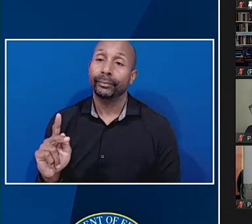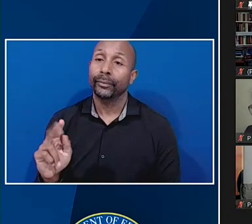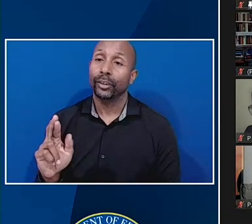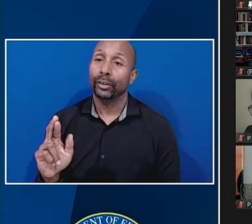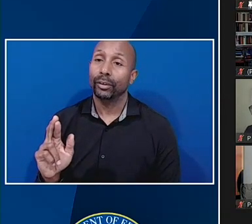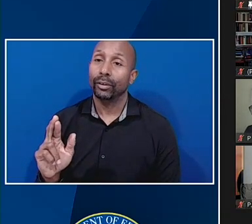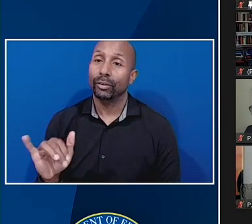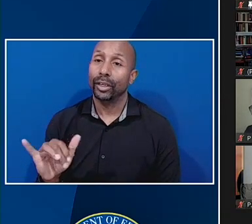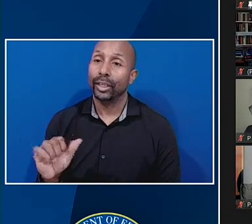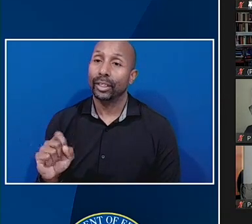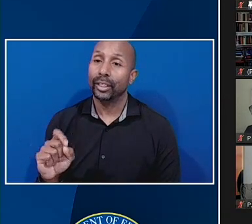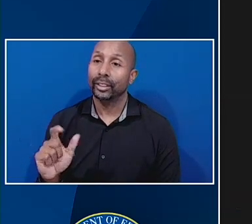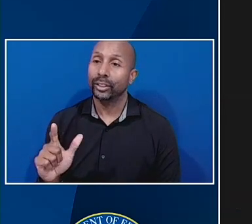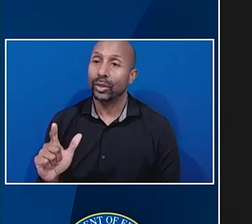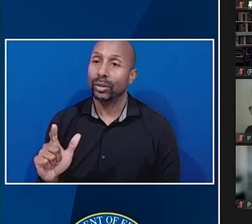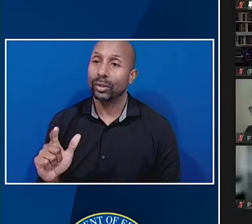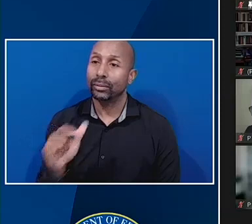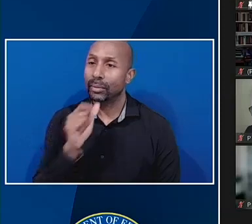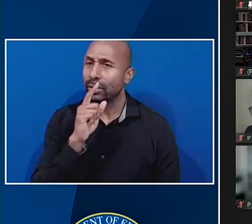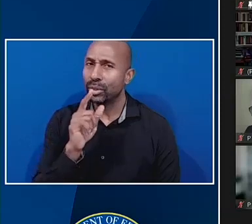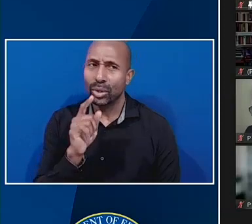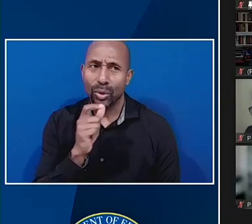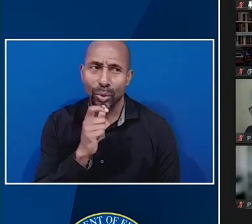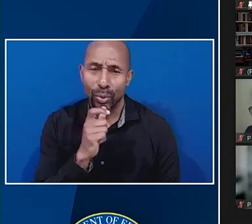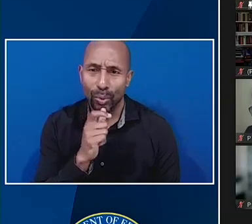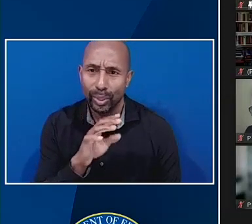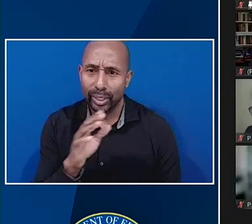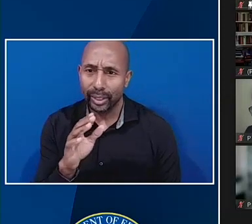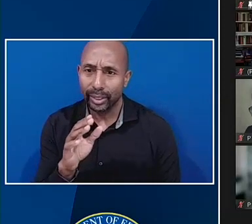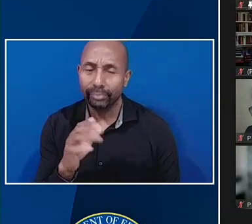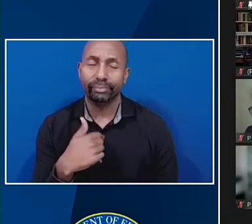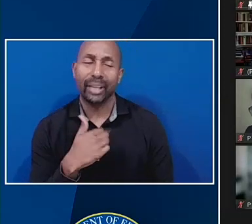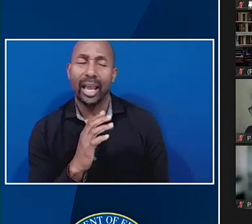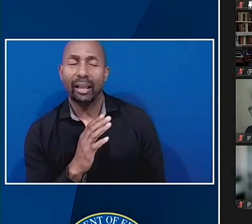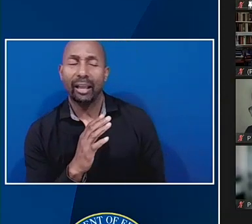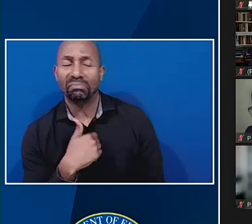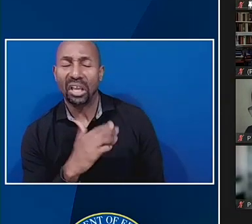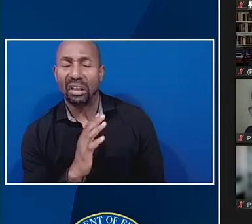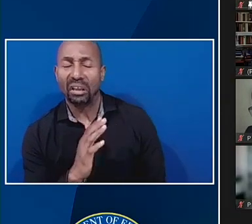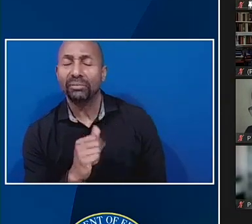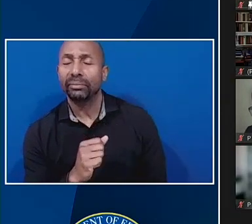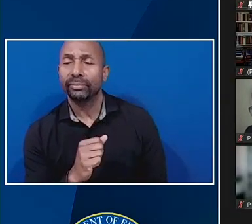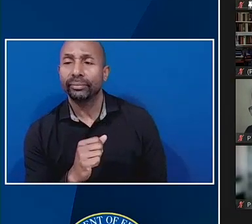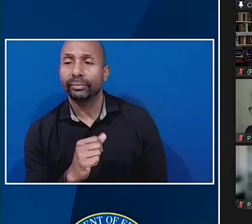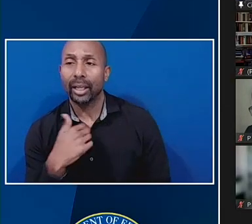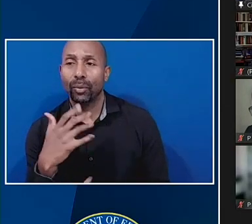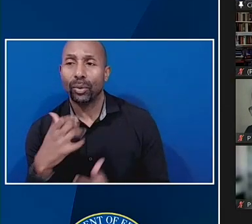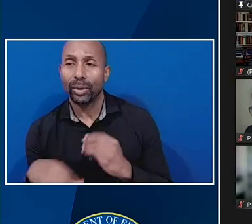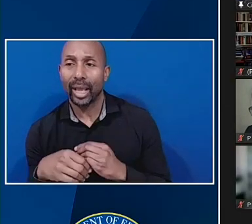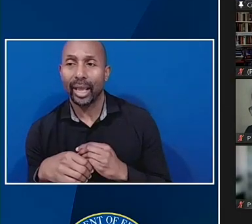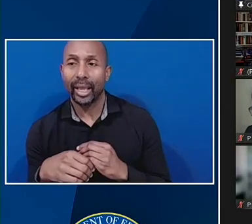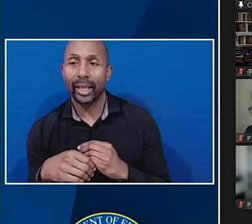not sure who's admitting today. I am. So, Cindy, just add to when you log in as a commenter, please make sure you're